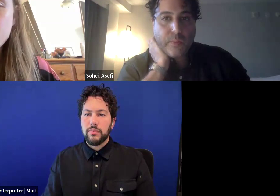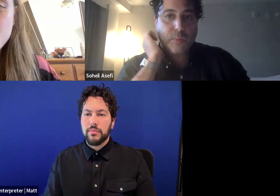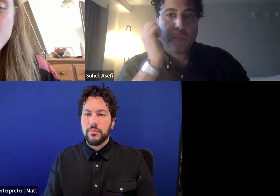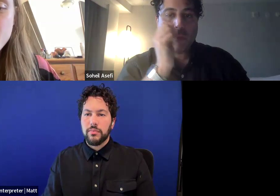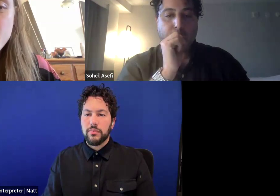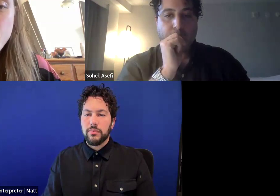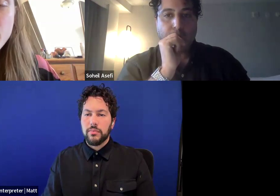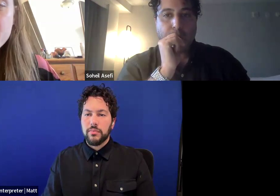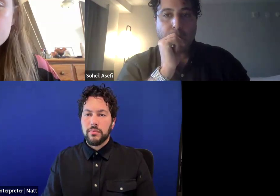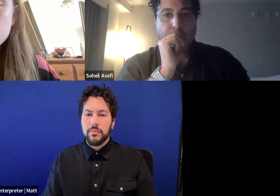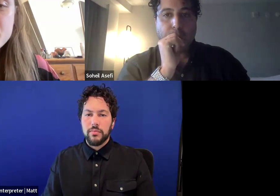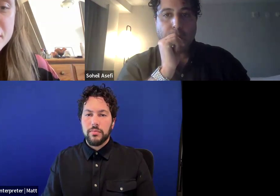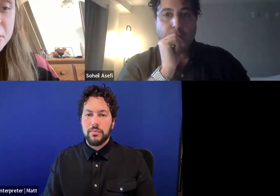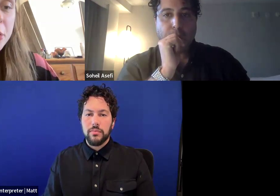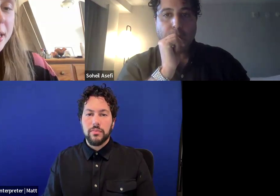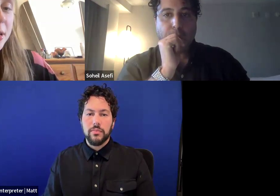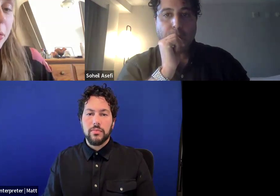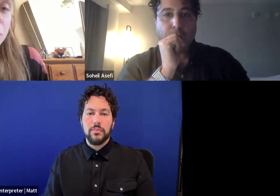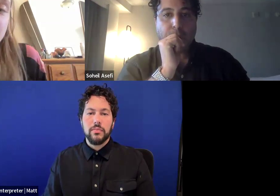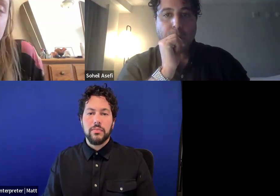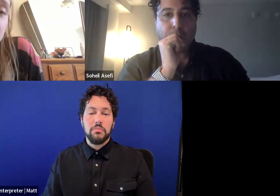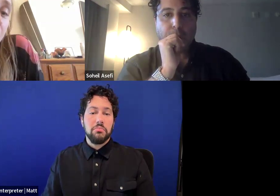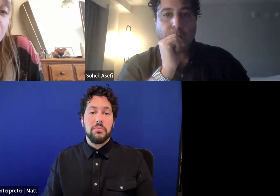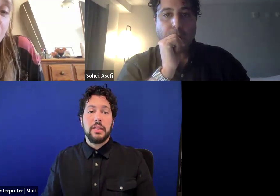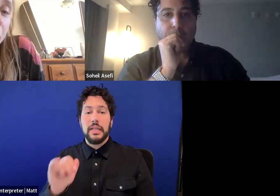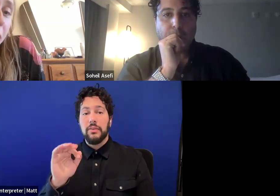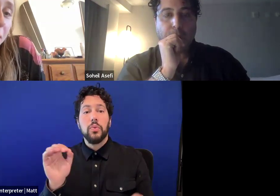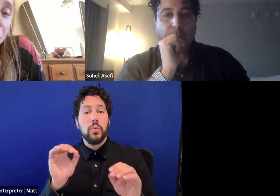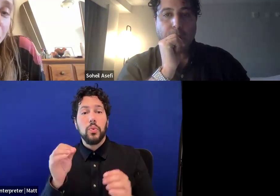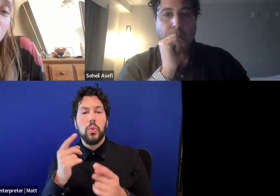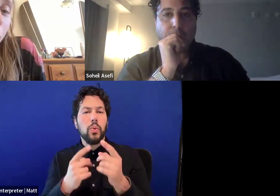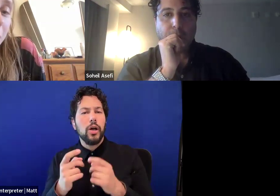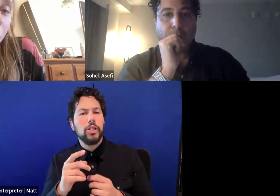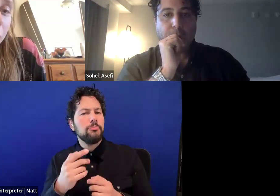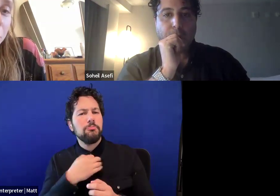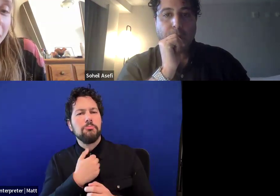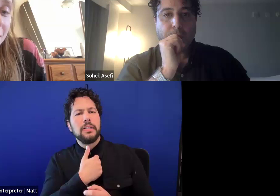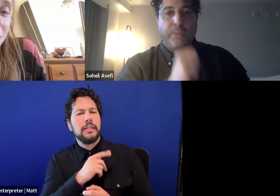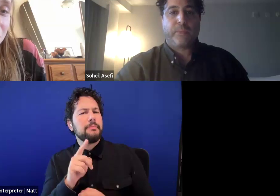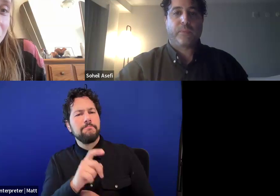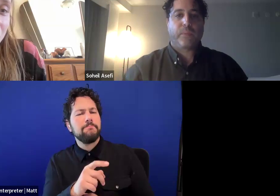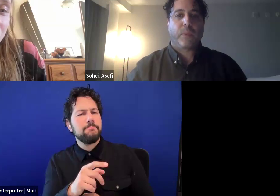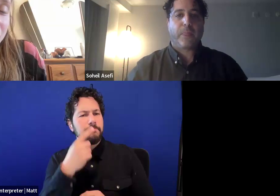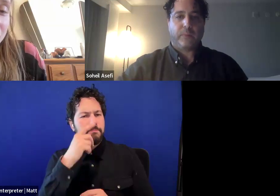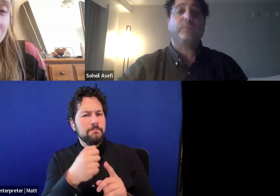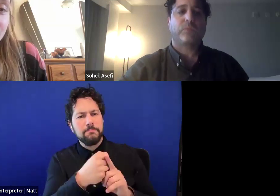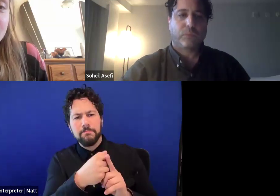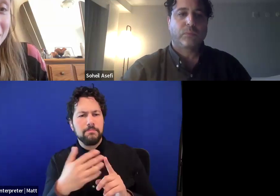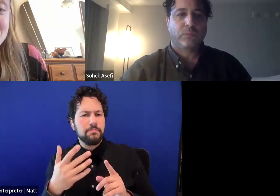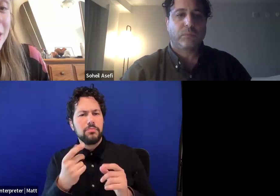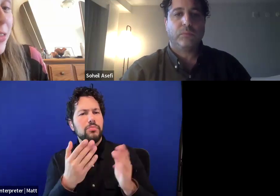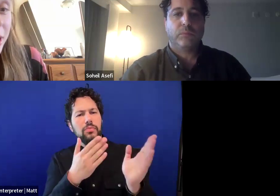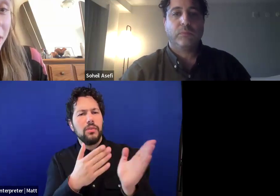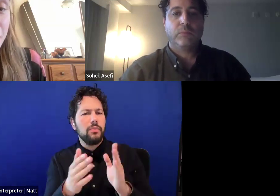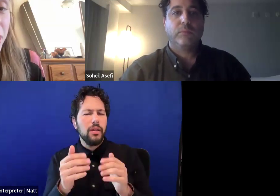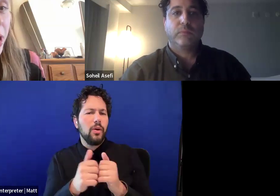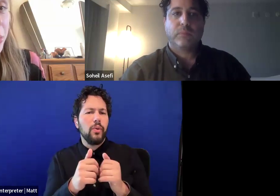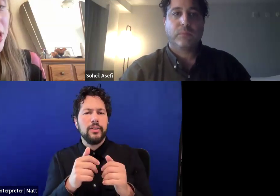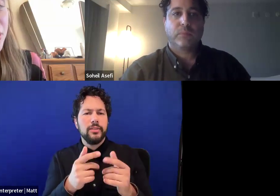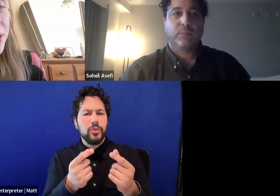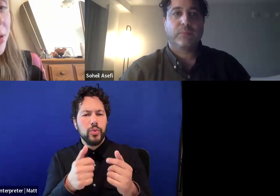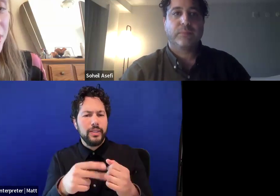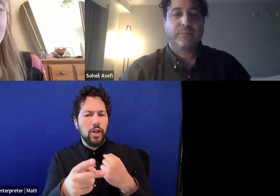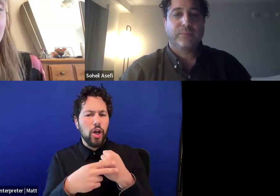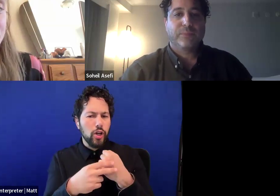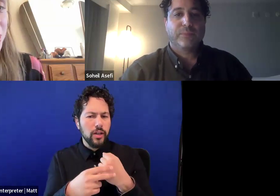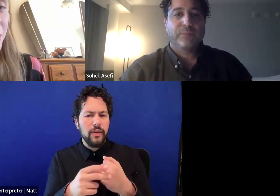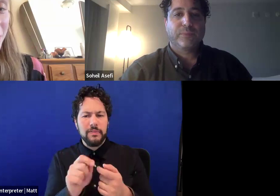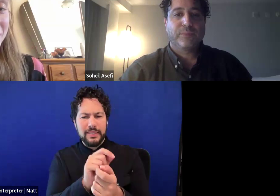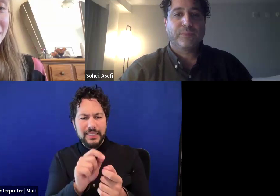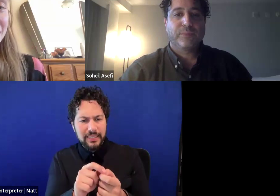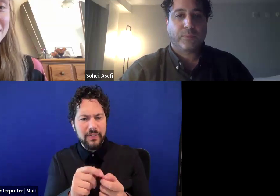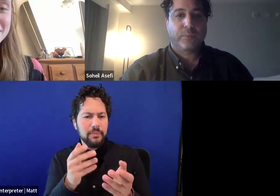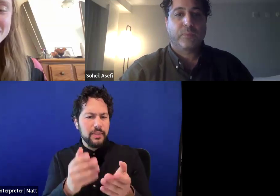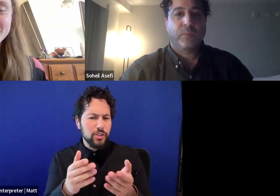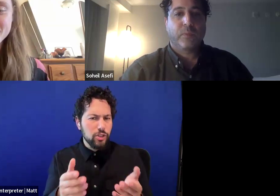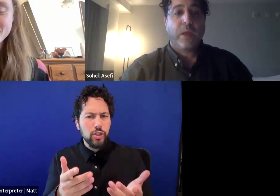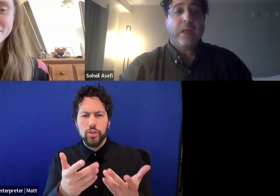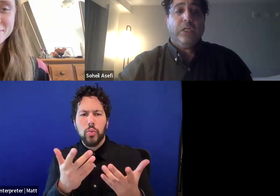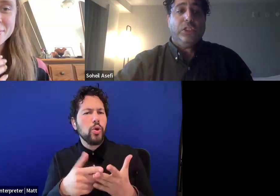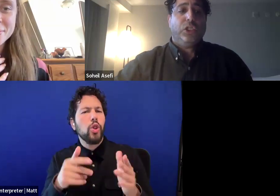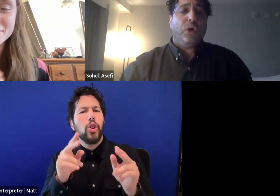Well, if there's no questions at the moment, would you mind, you know, elaborating more about what you're planning to do with the archive-specific ephemera or materials you're looking forward to working with?